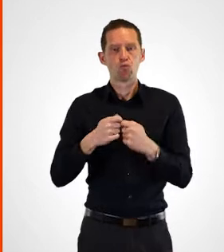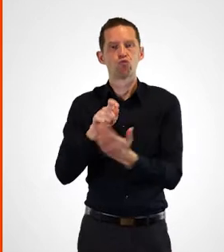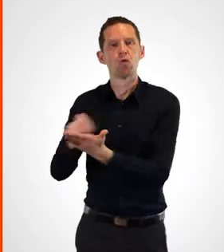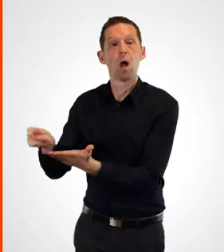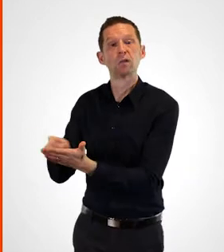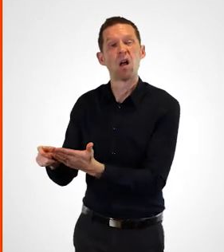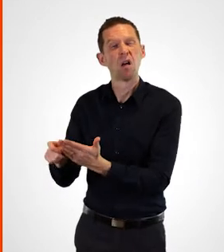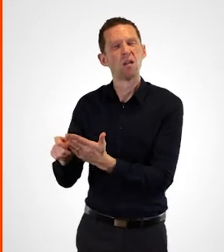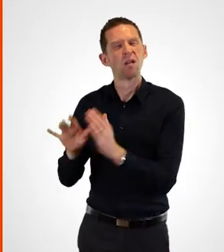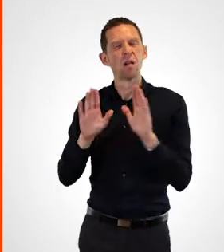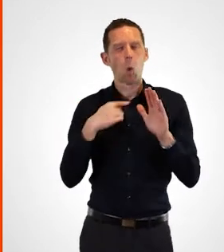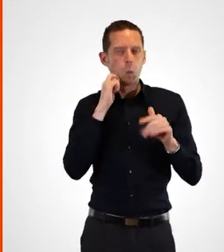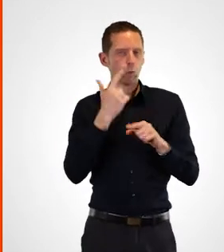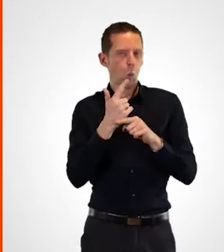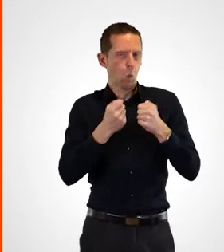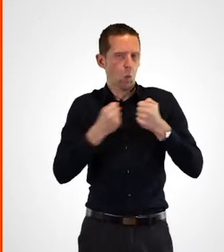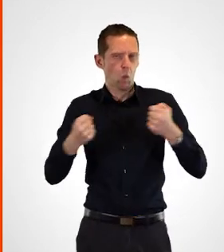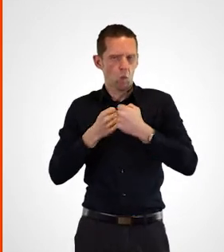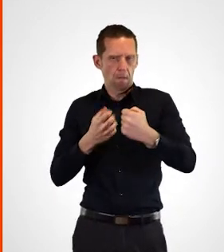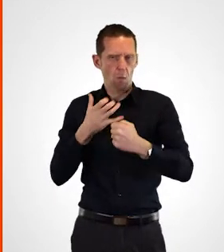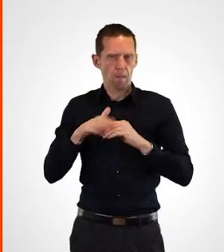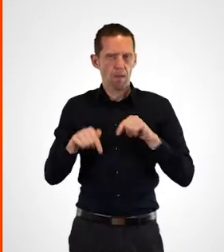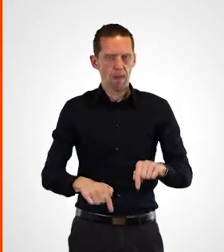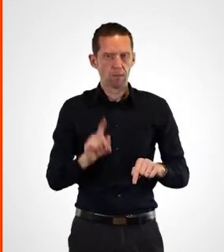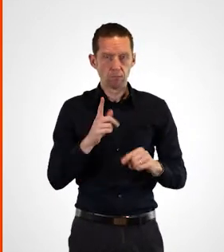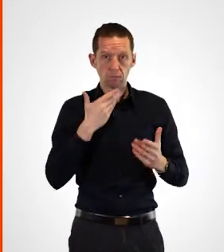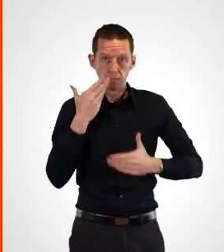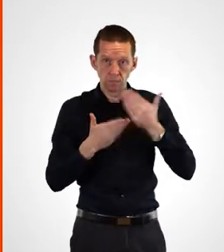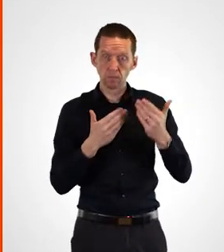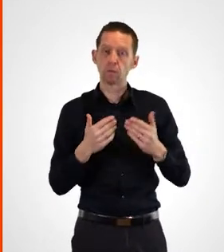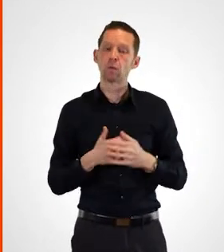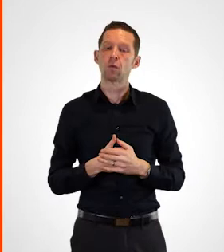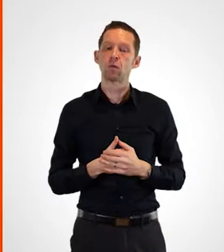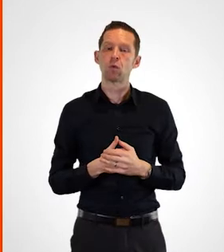the next several lectures in talking about in a lot of ways children tend to